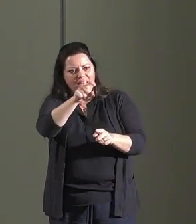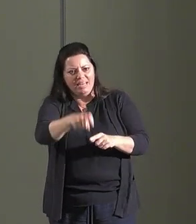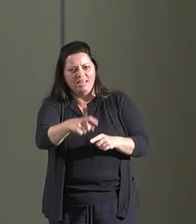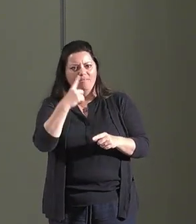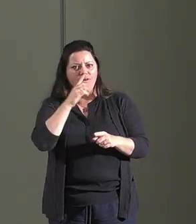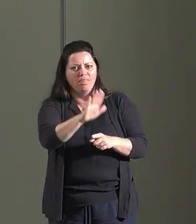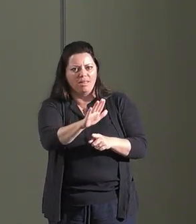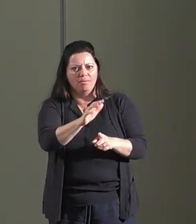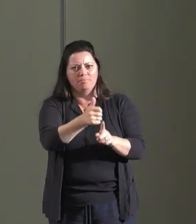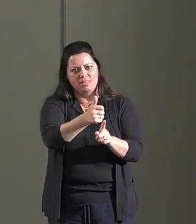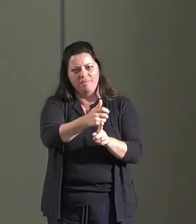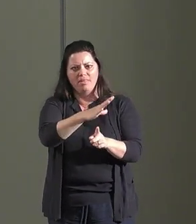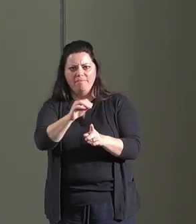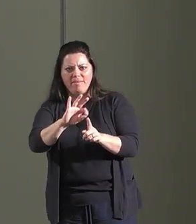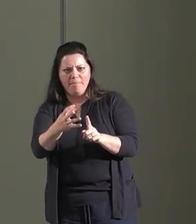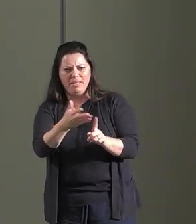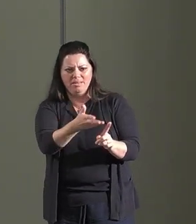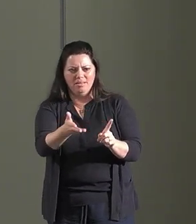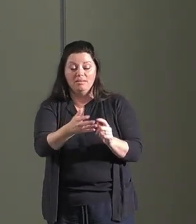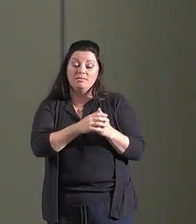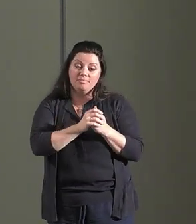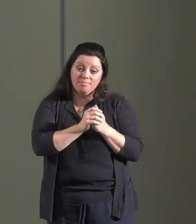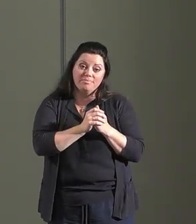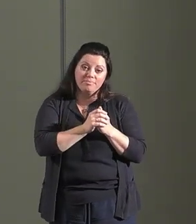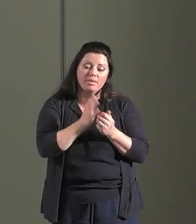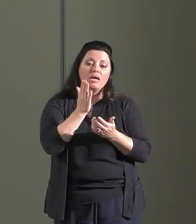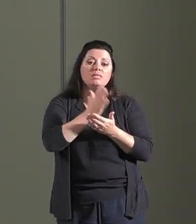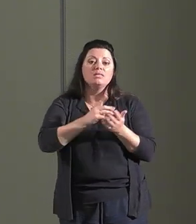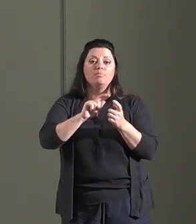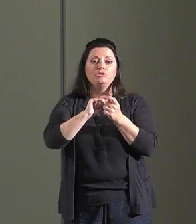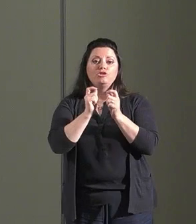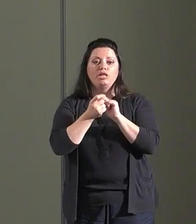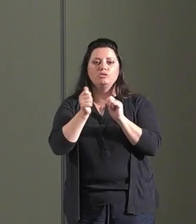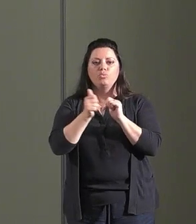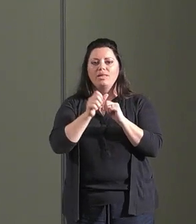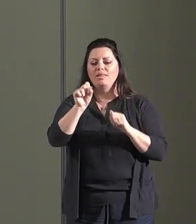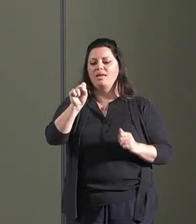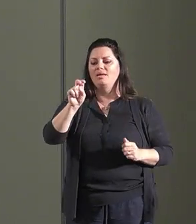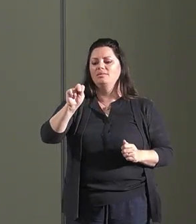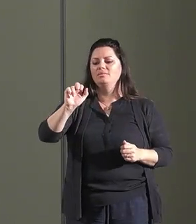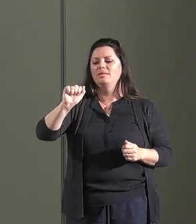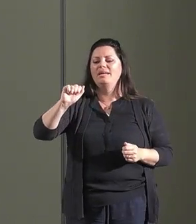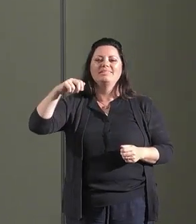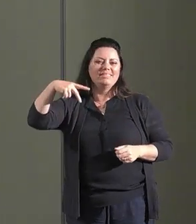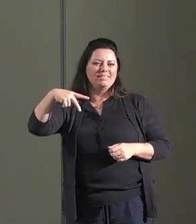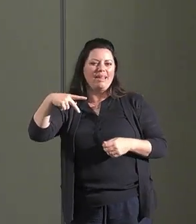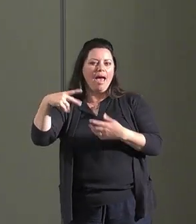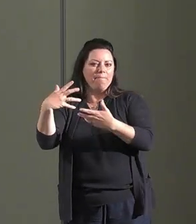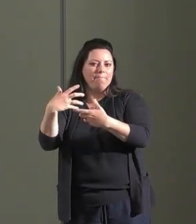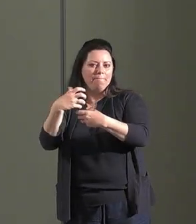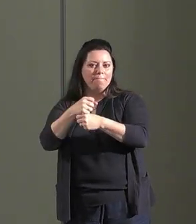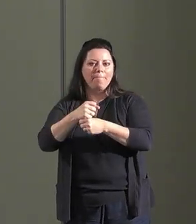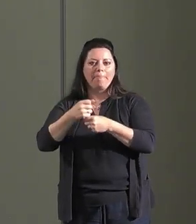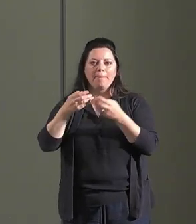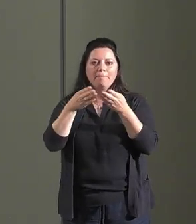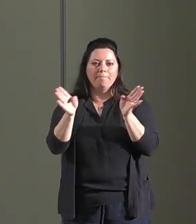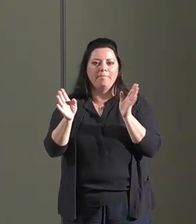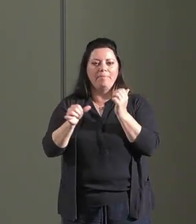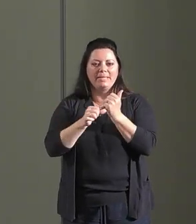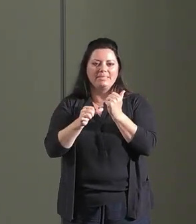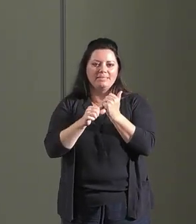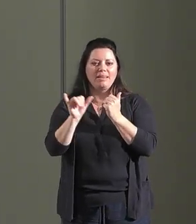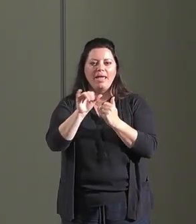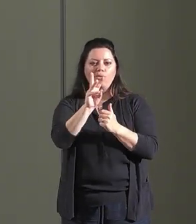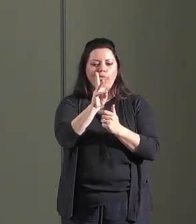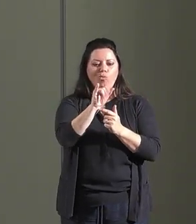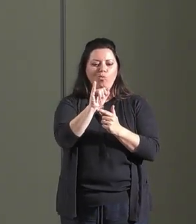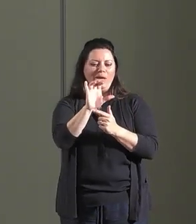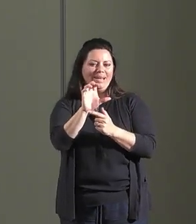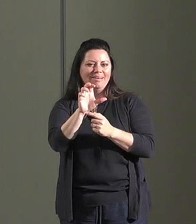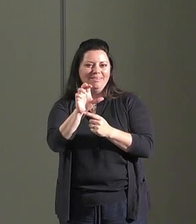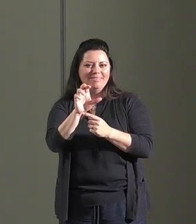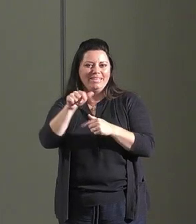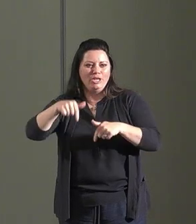There are changes with some S NA P that is a public assistance like WIC in the United States.